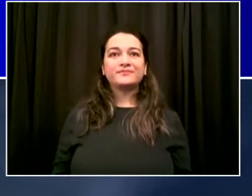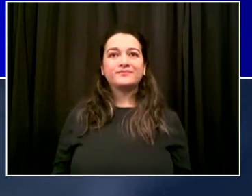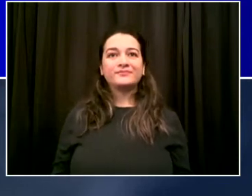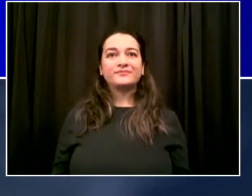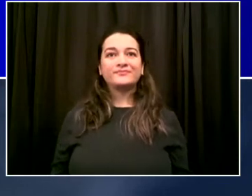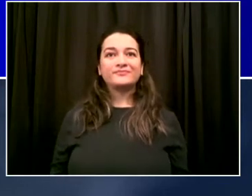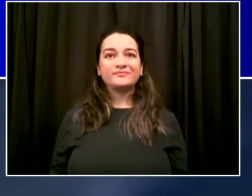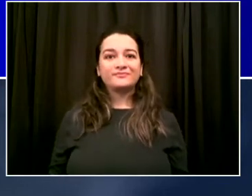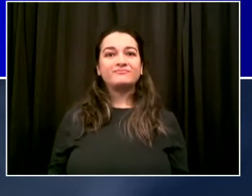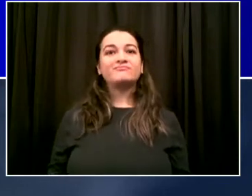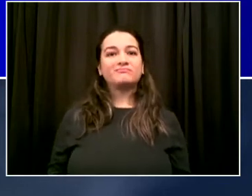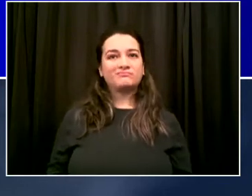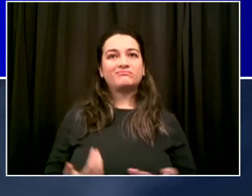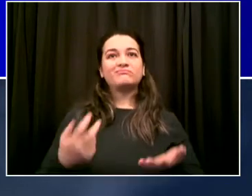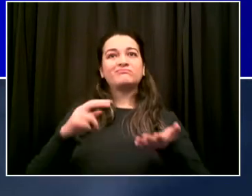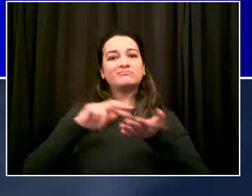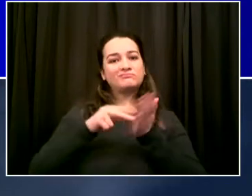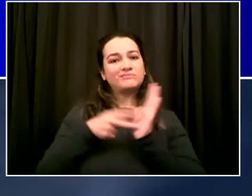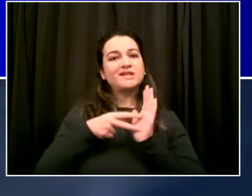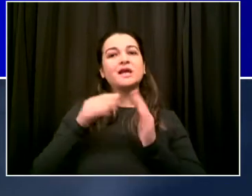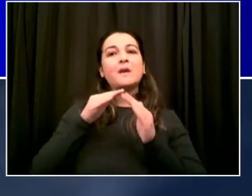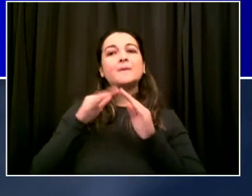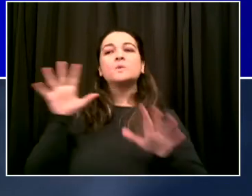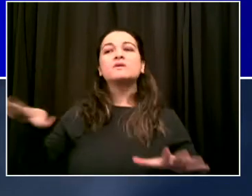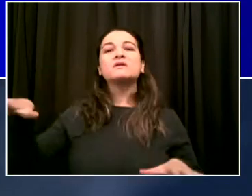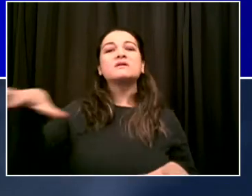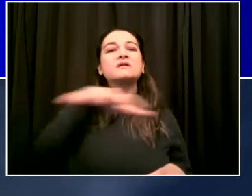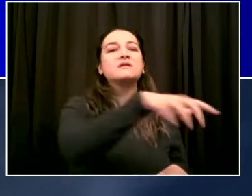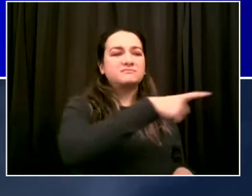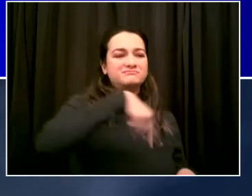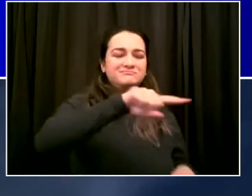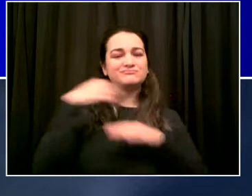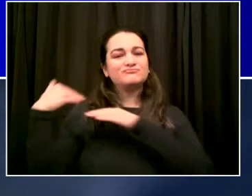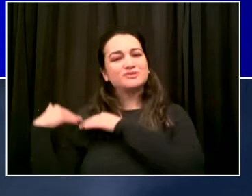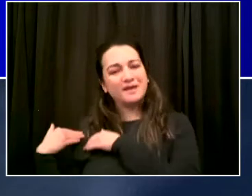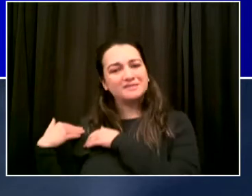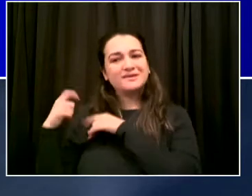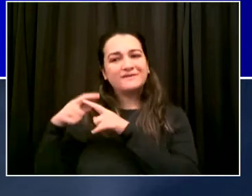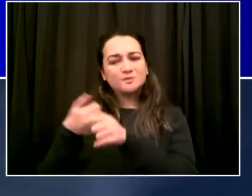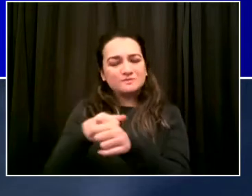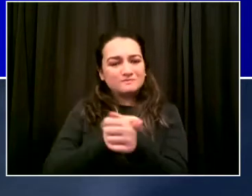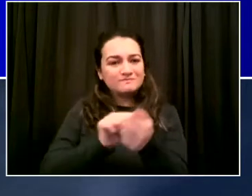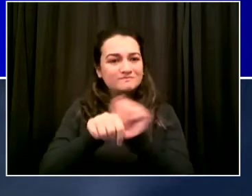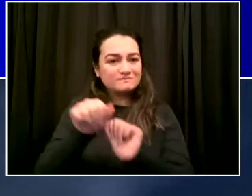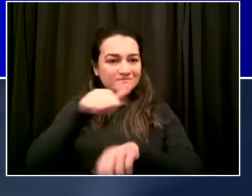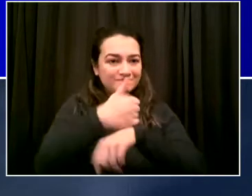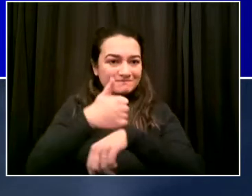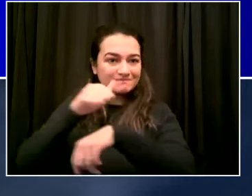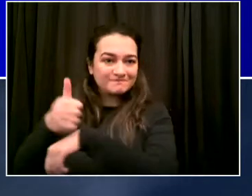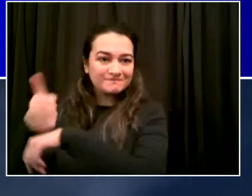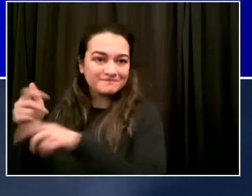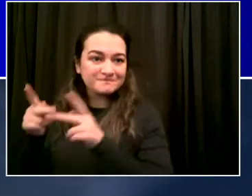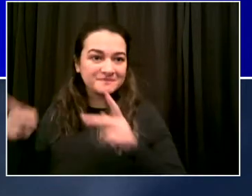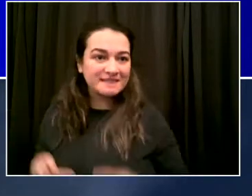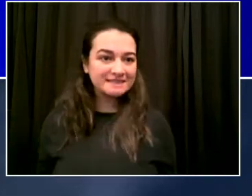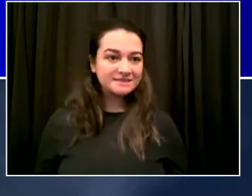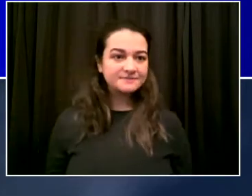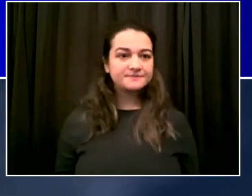TRUSTED PEOPLE, TRUSTED ORGANIZATIONS ON THE SITE ARE OF AND D BYAND FOR